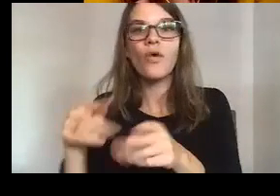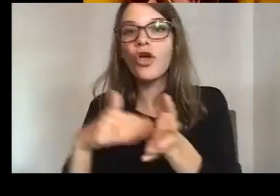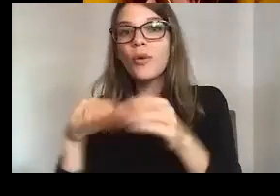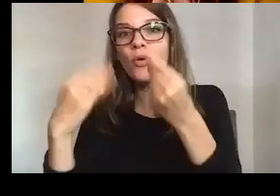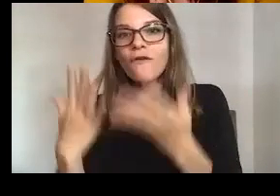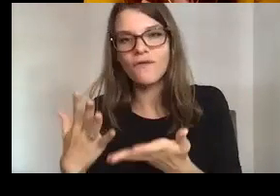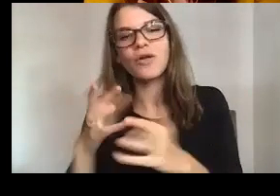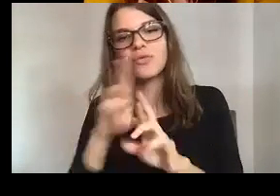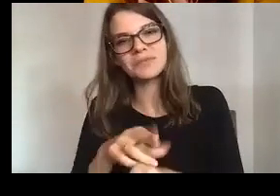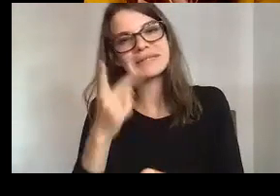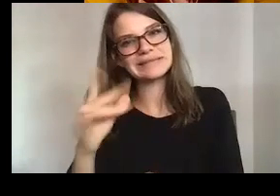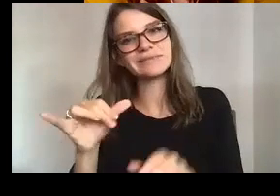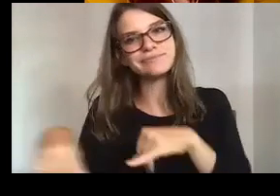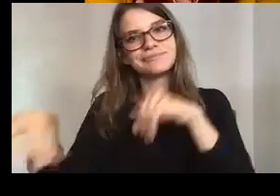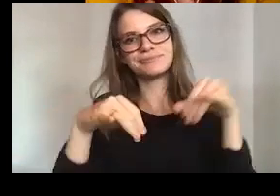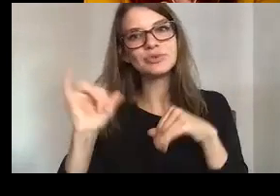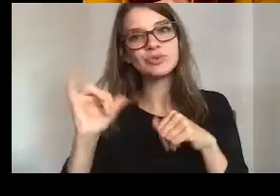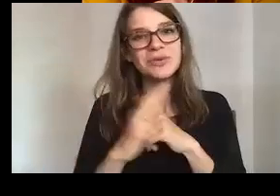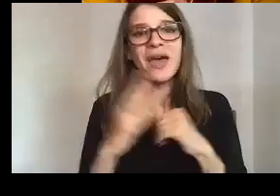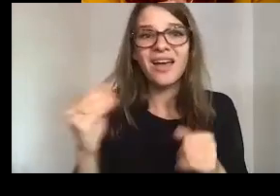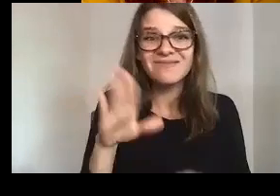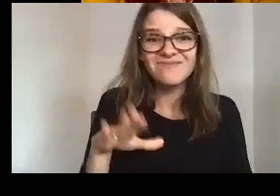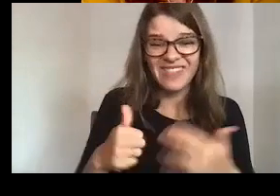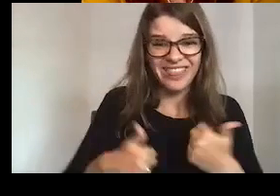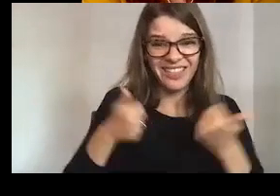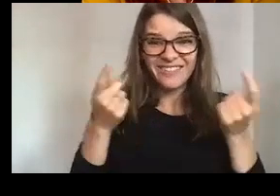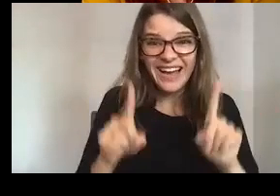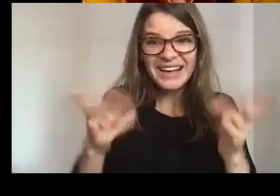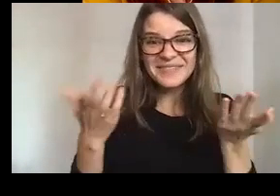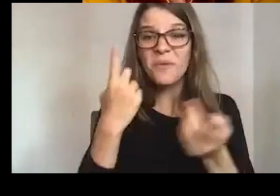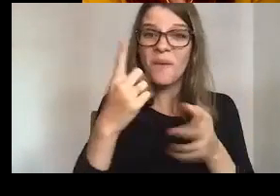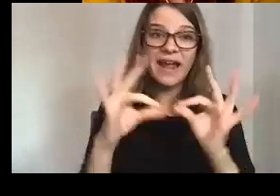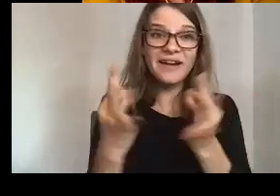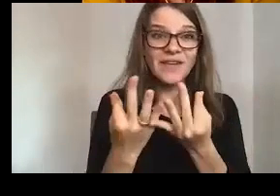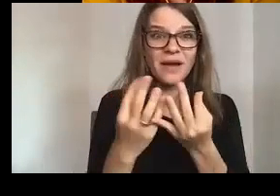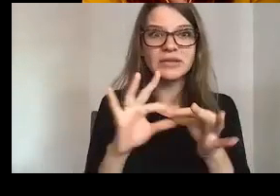and also the idea that life happens so you know one family noted remembering to log on on time